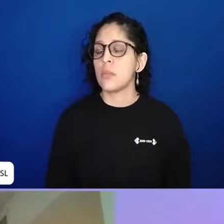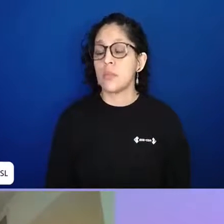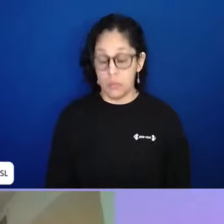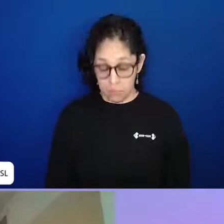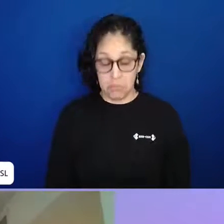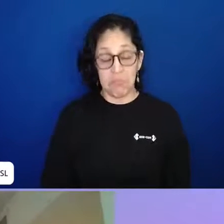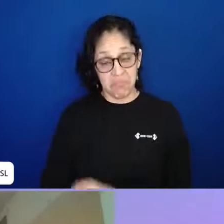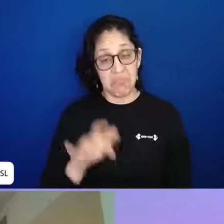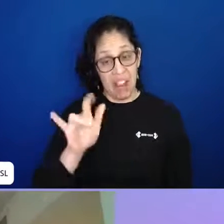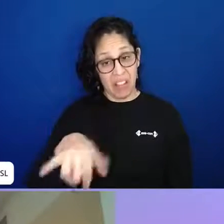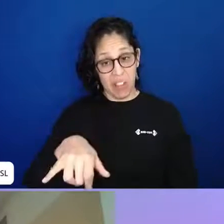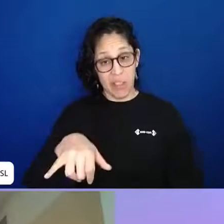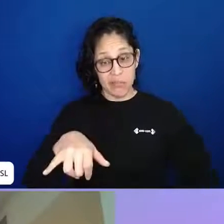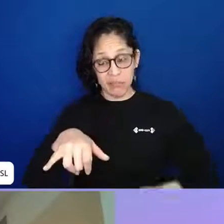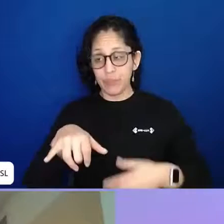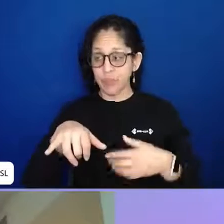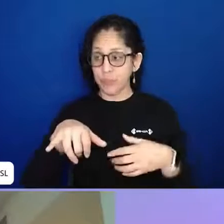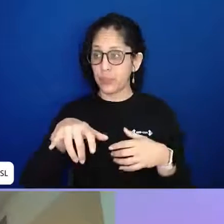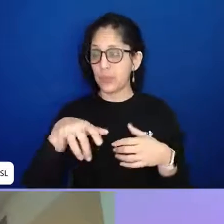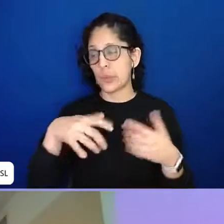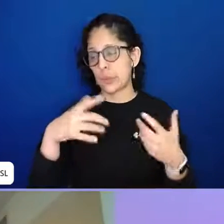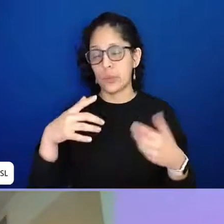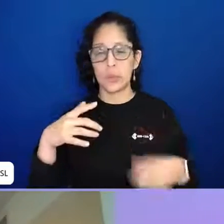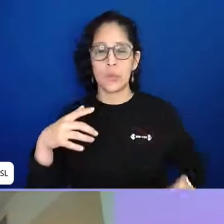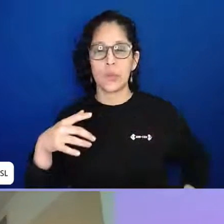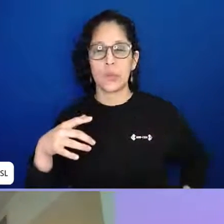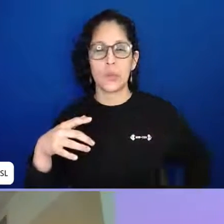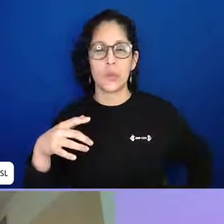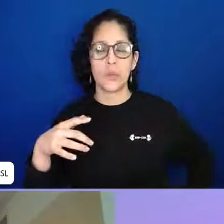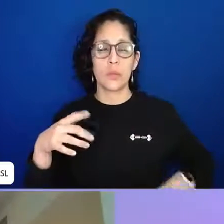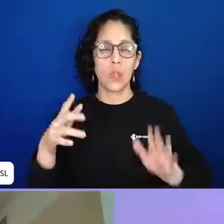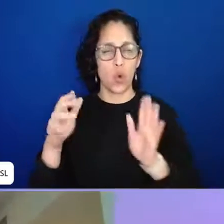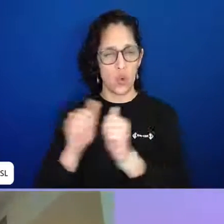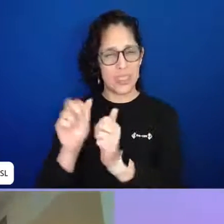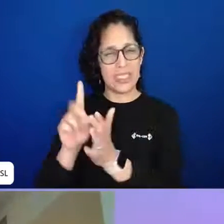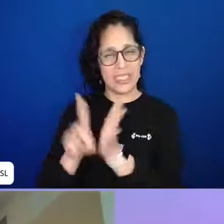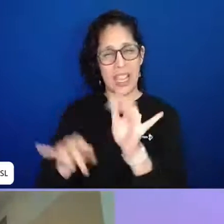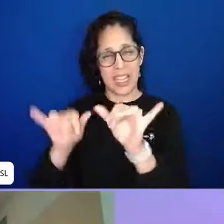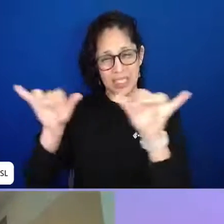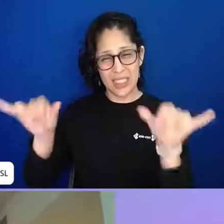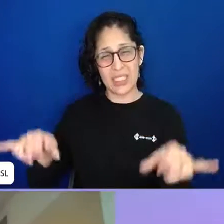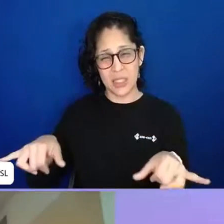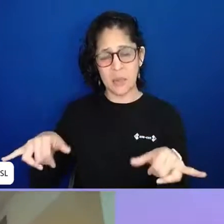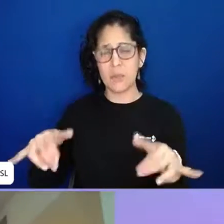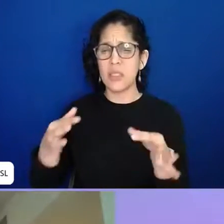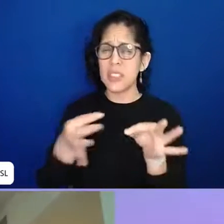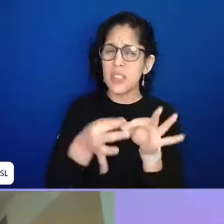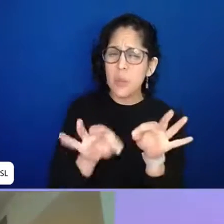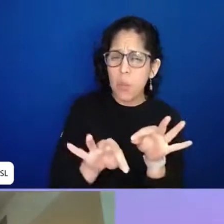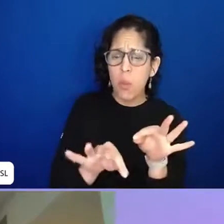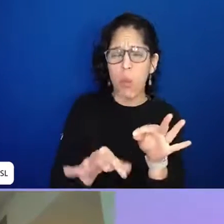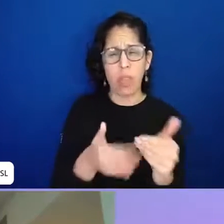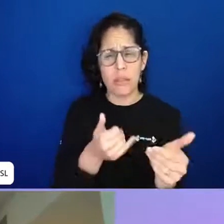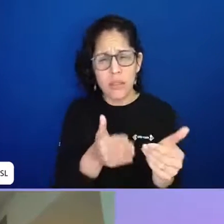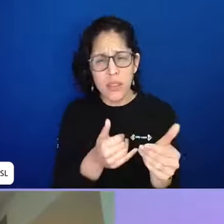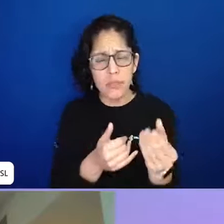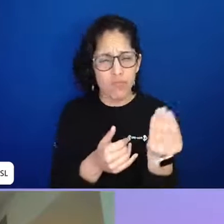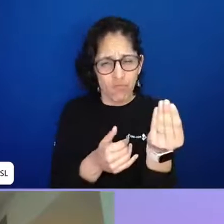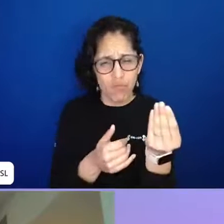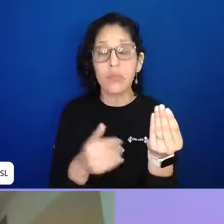speak to some examples? [Matthew Luken] Sure, let's think about tab order and a component and design symbol,